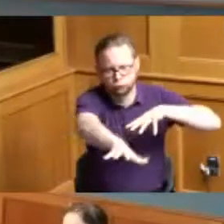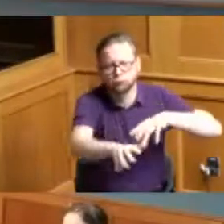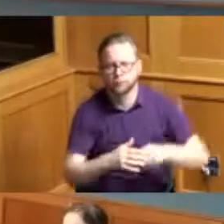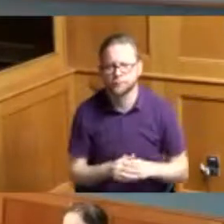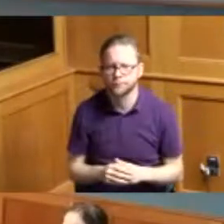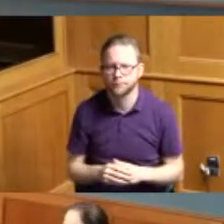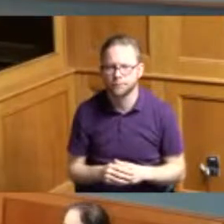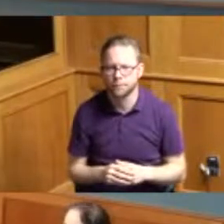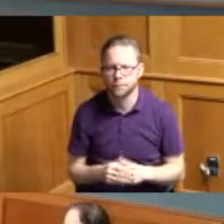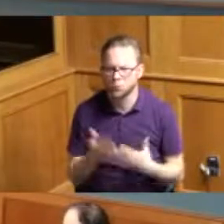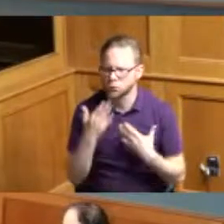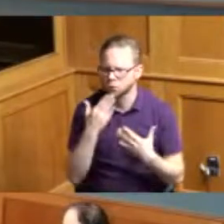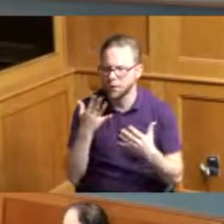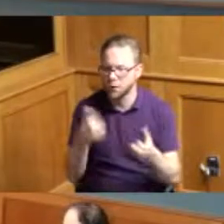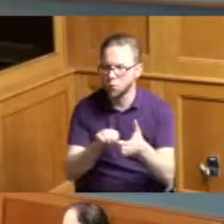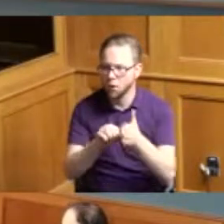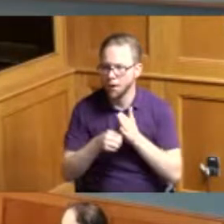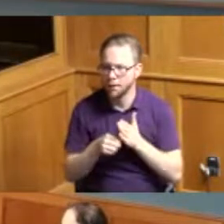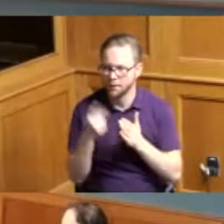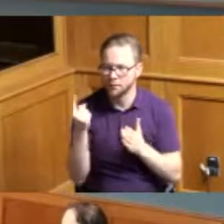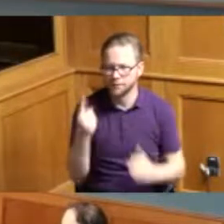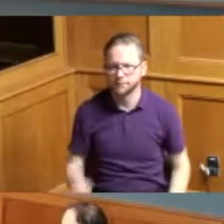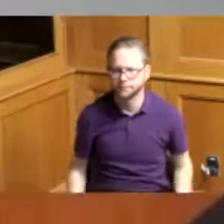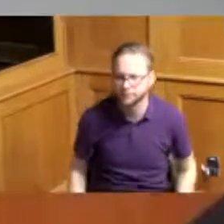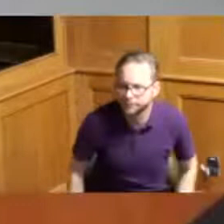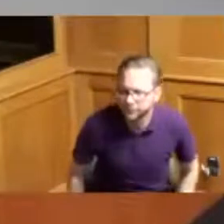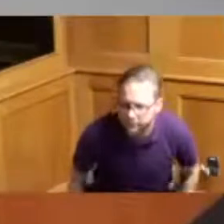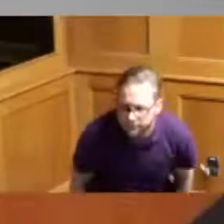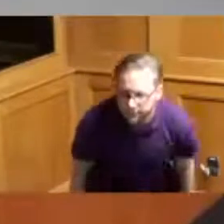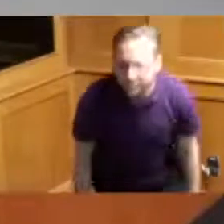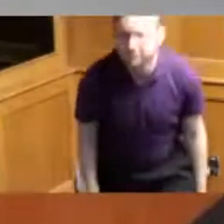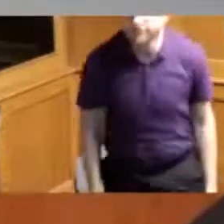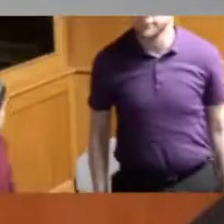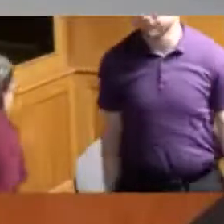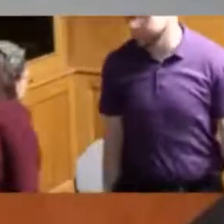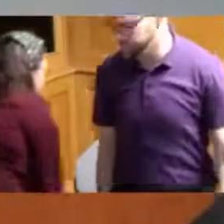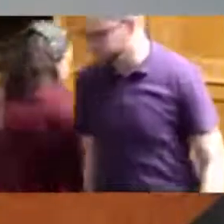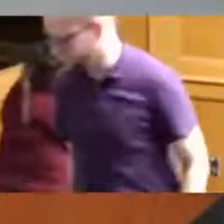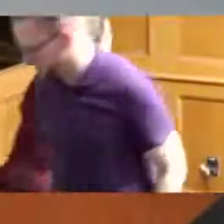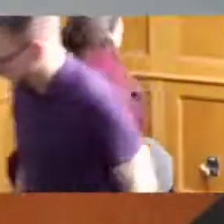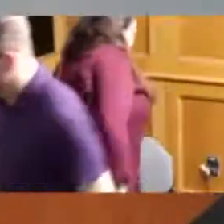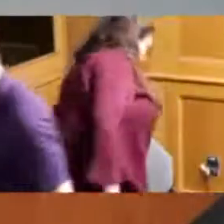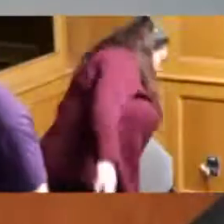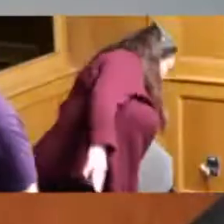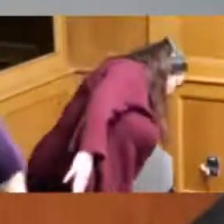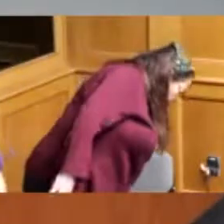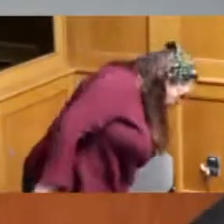to highlight something that you said early on you know so so for the property owner that's got the